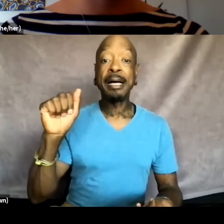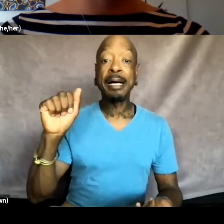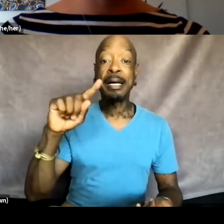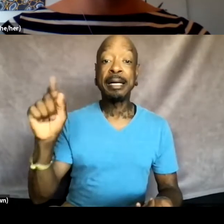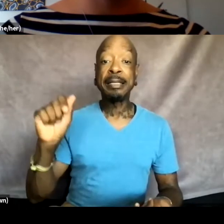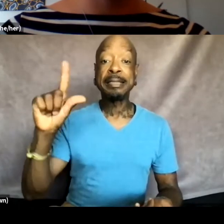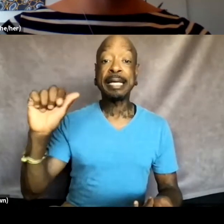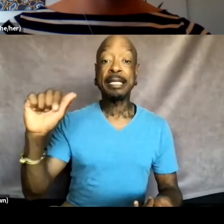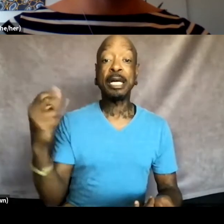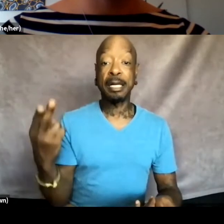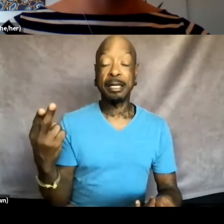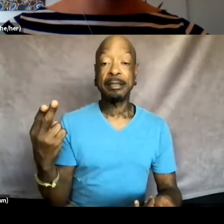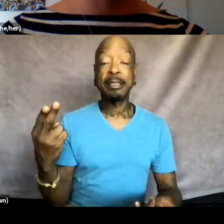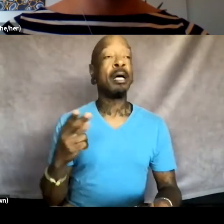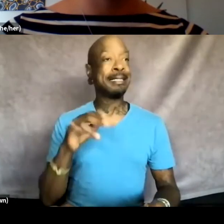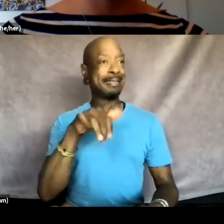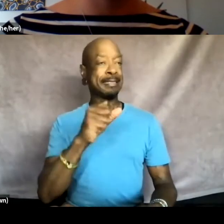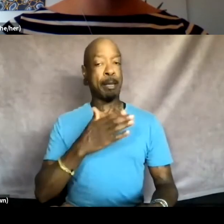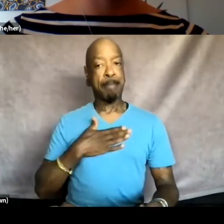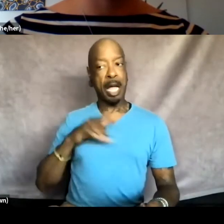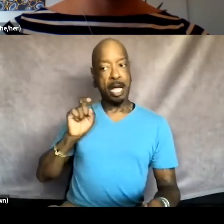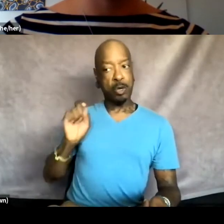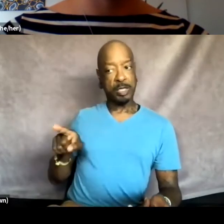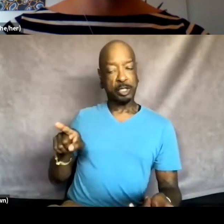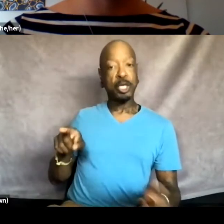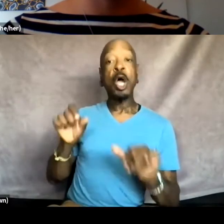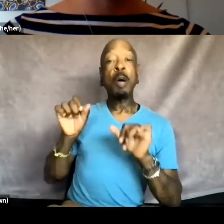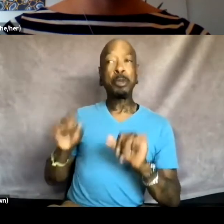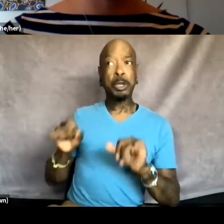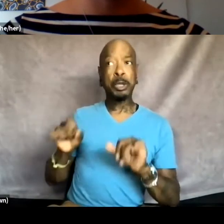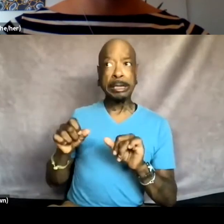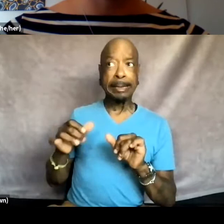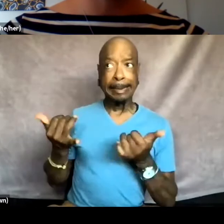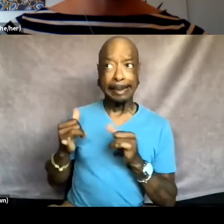Azaleah Goose (she/they): it's potentially a loaded one, but I think you can handle it